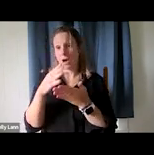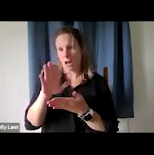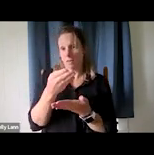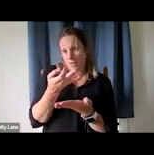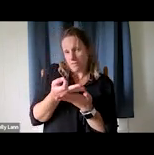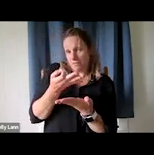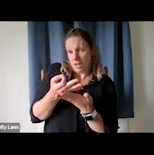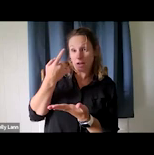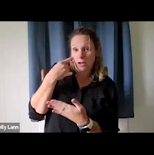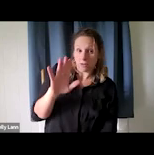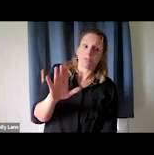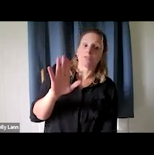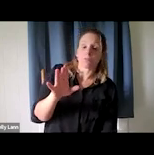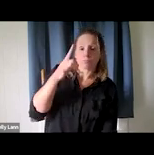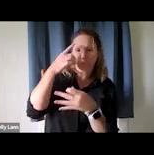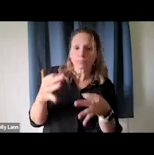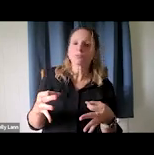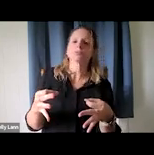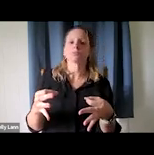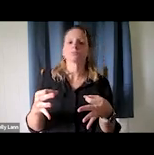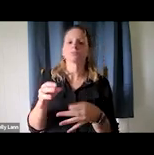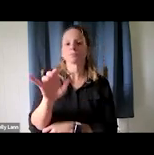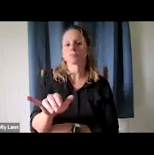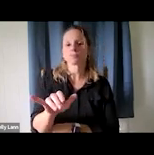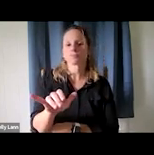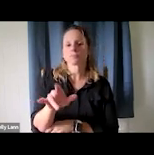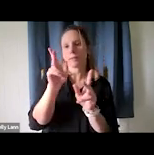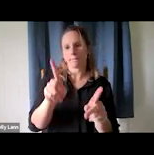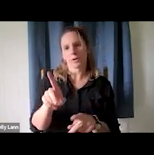to the determination that the claimant is disabled.